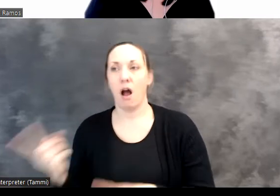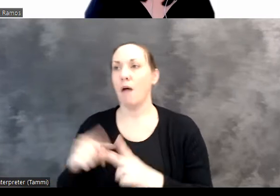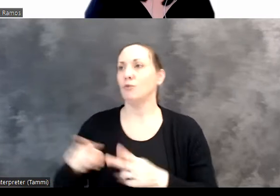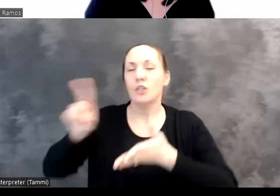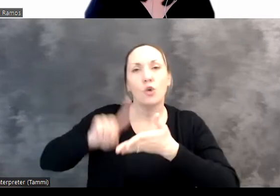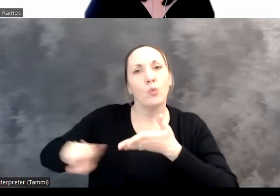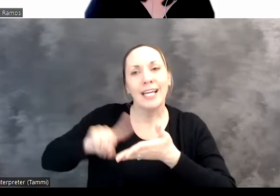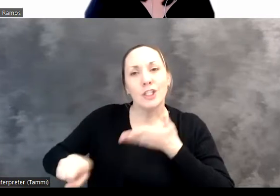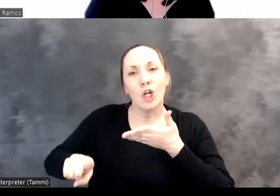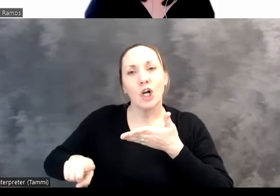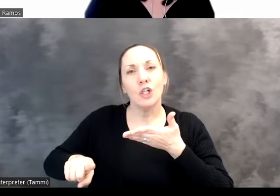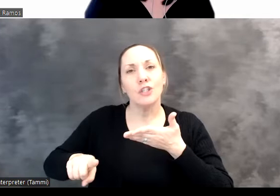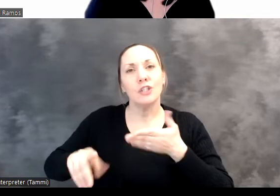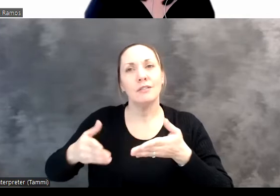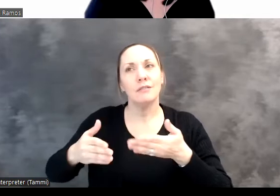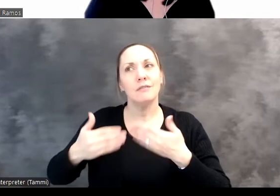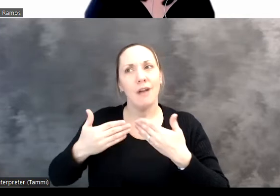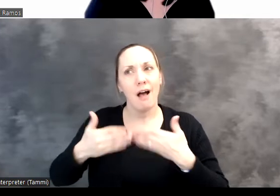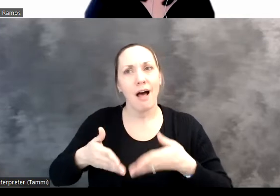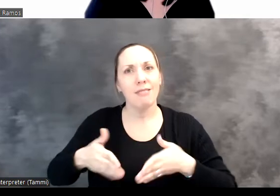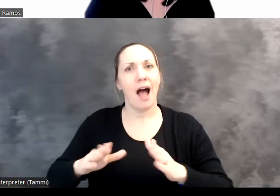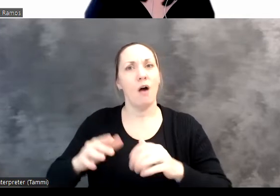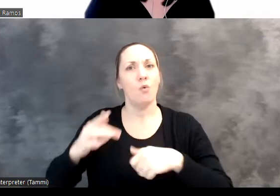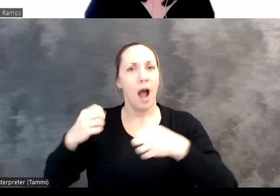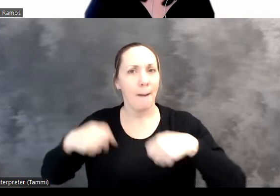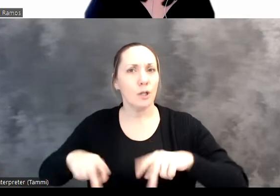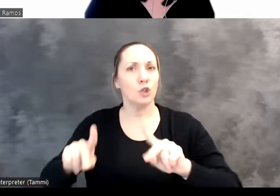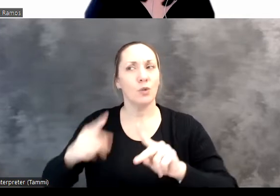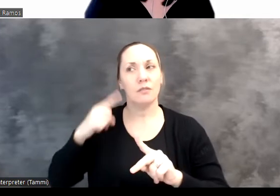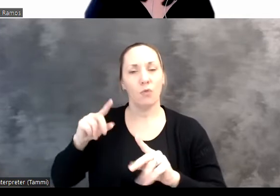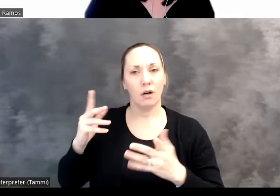help develop? Does the research process